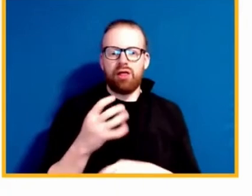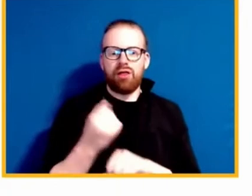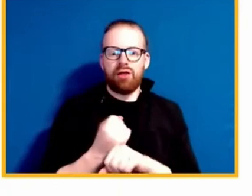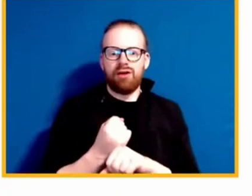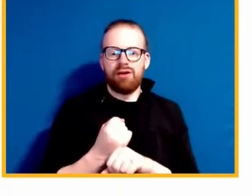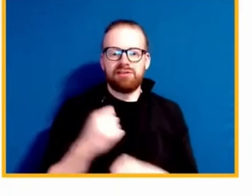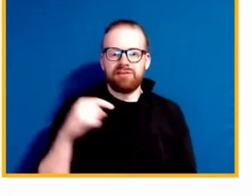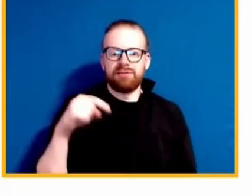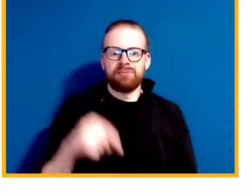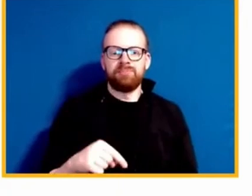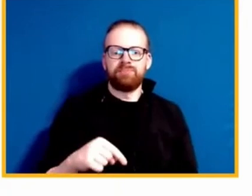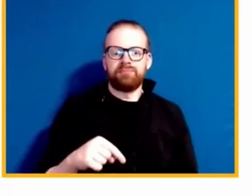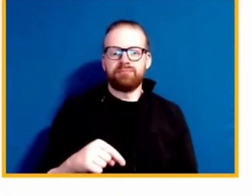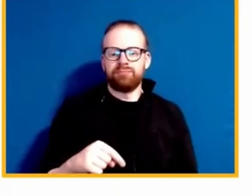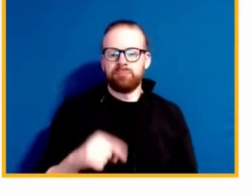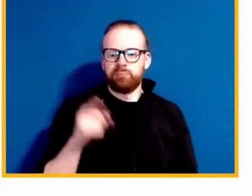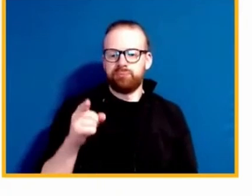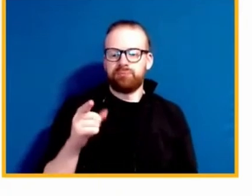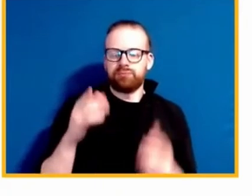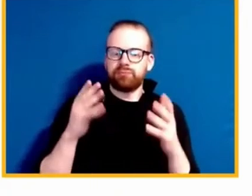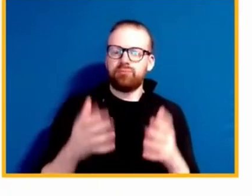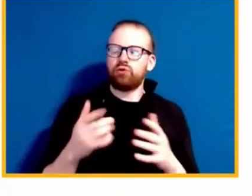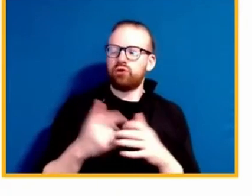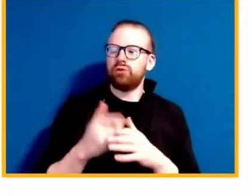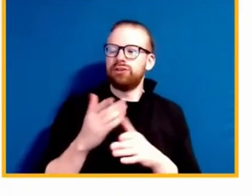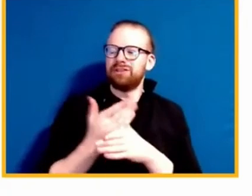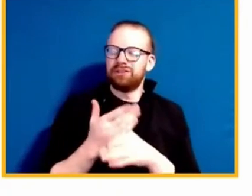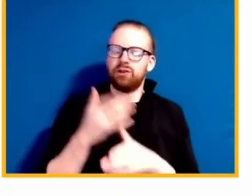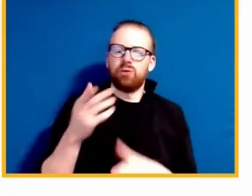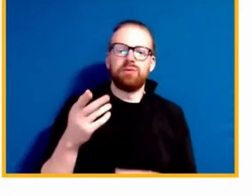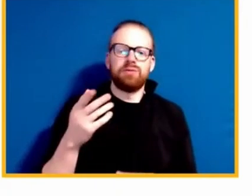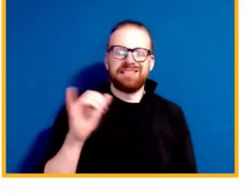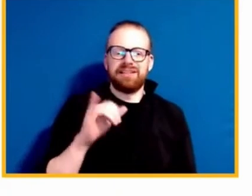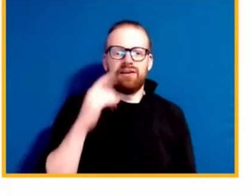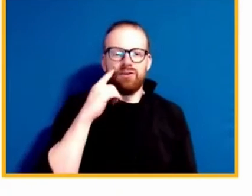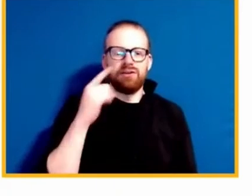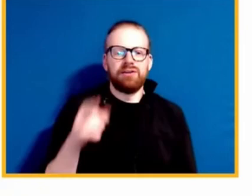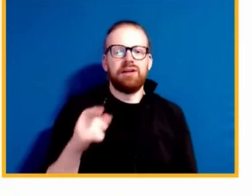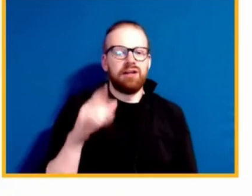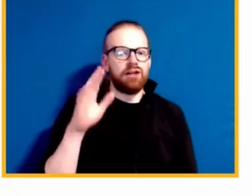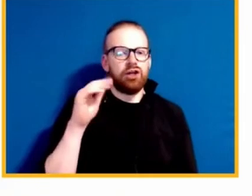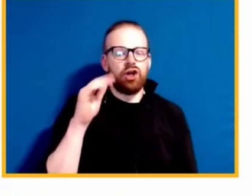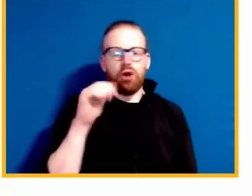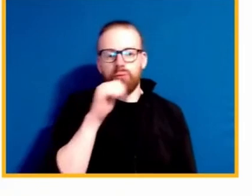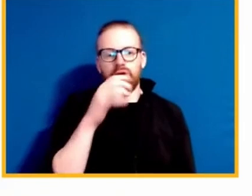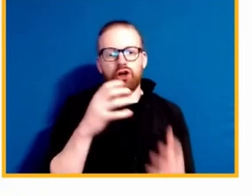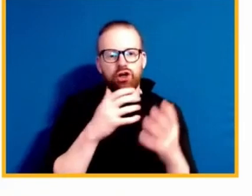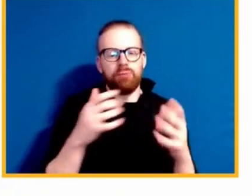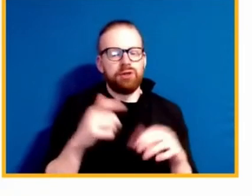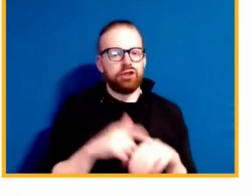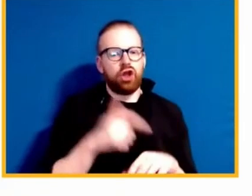this extremely versatile dancer I believe wants to share what that's like for them and hopefully not for too much longer especially now